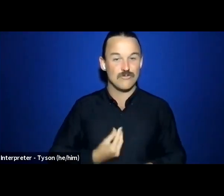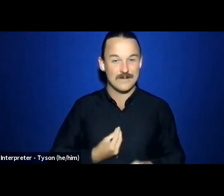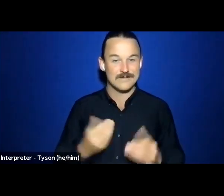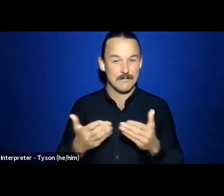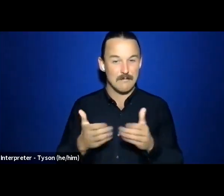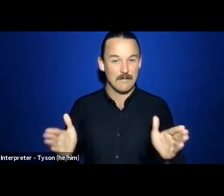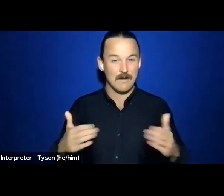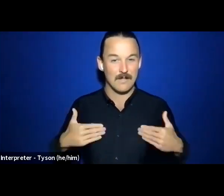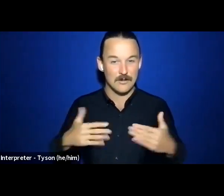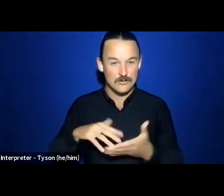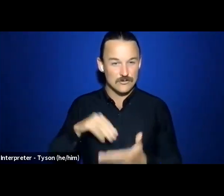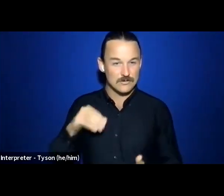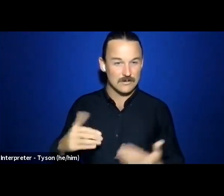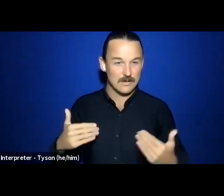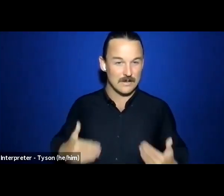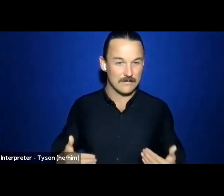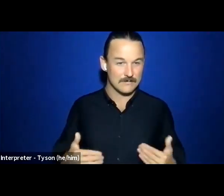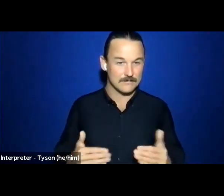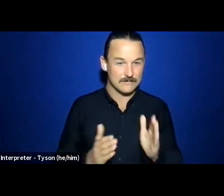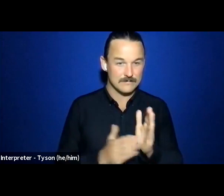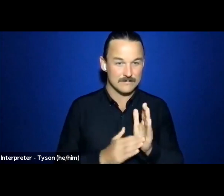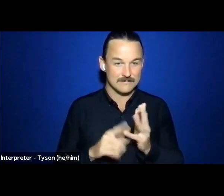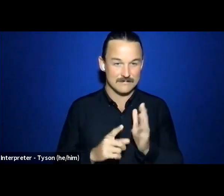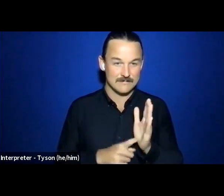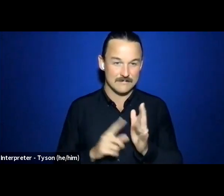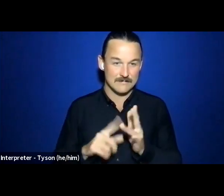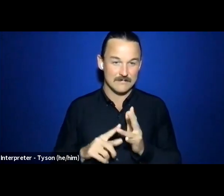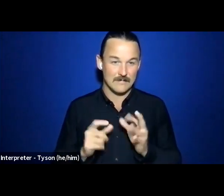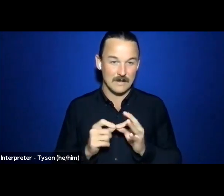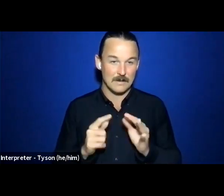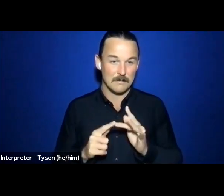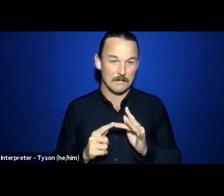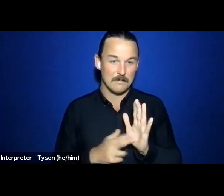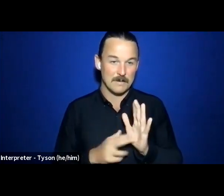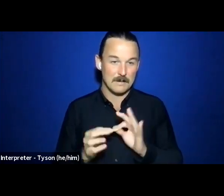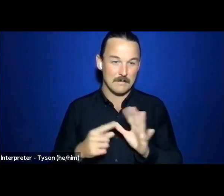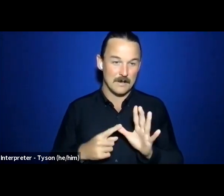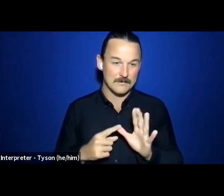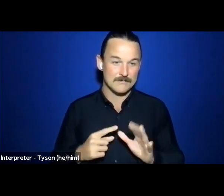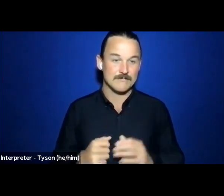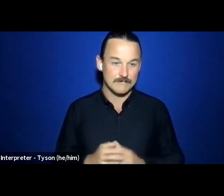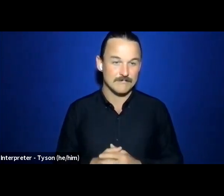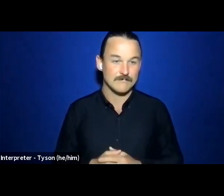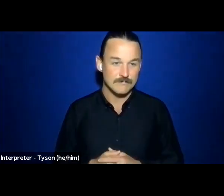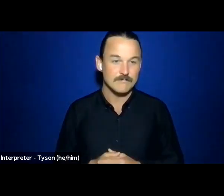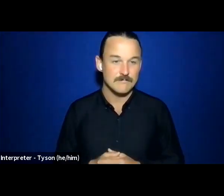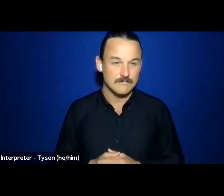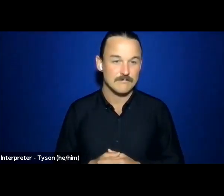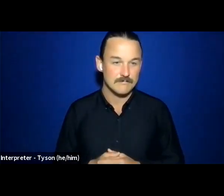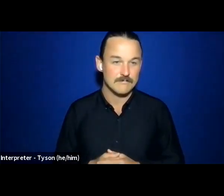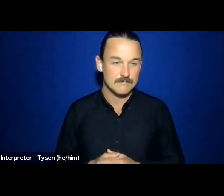student living. ng in little. Sorry in little. Sorry. The little bit. da, I should have da, I should have checked that Kate is a transgender public